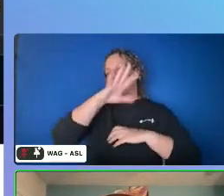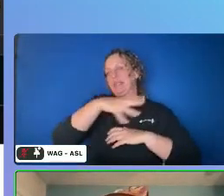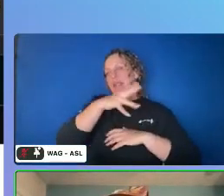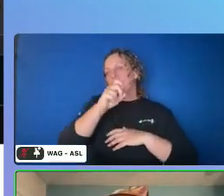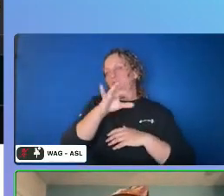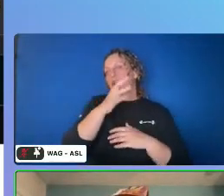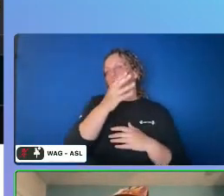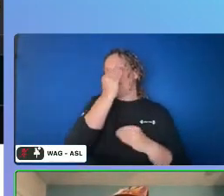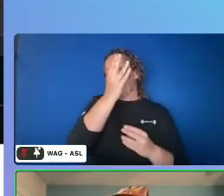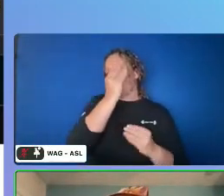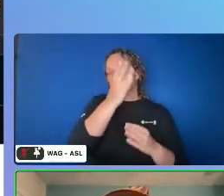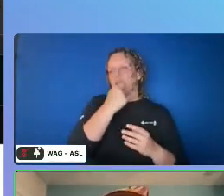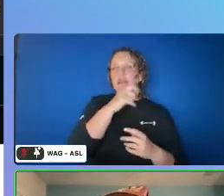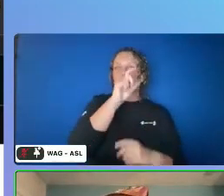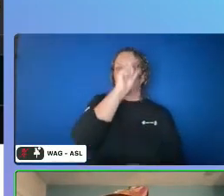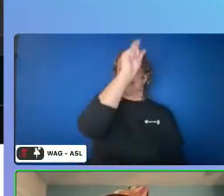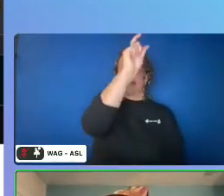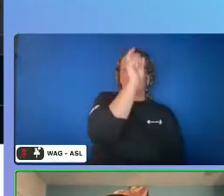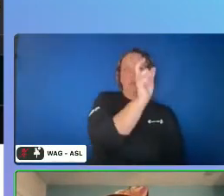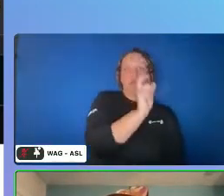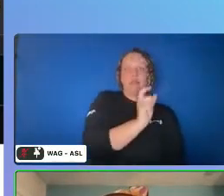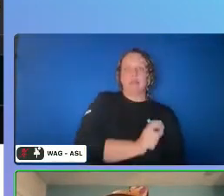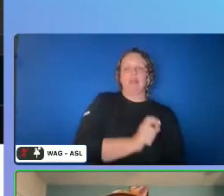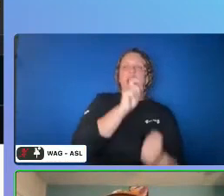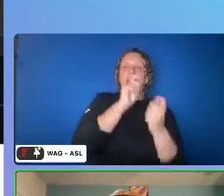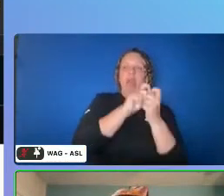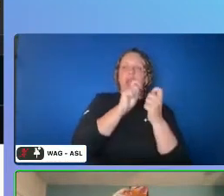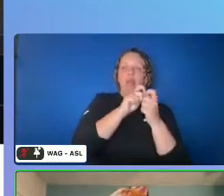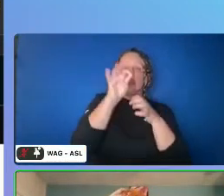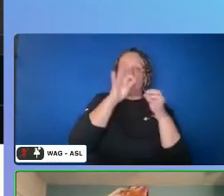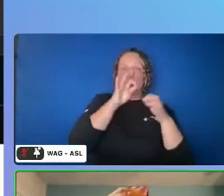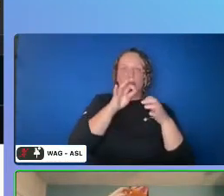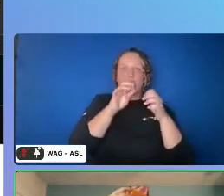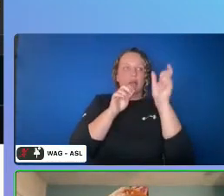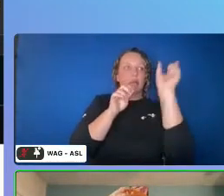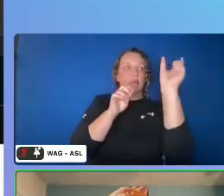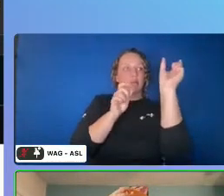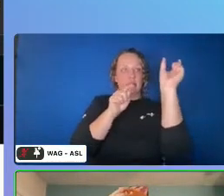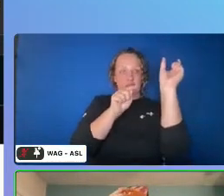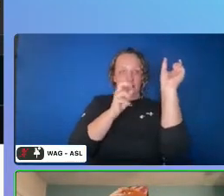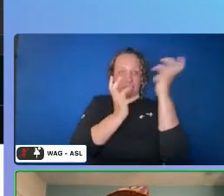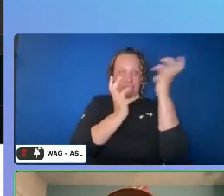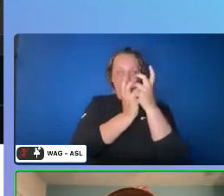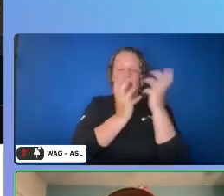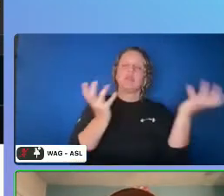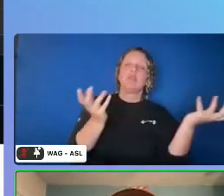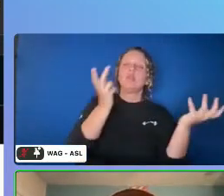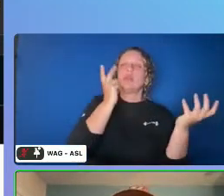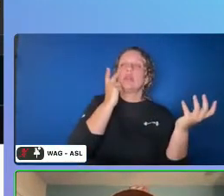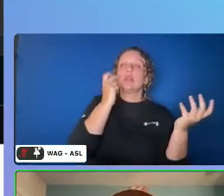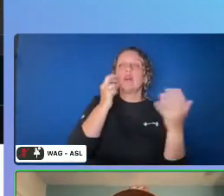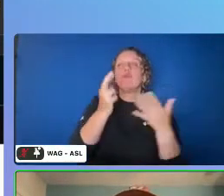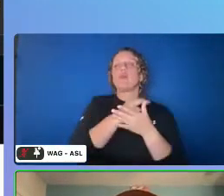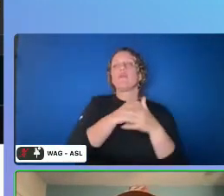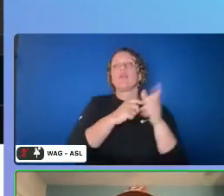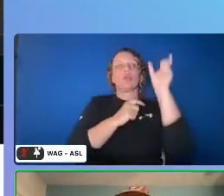the text within that heading accurately describes the content that immediately follows it. We wanna make sure that if you were to view these headings in isolation,